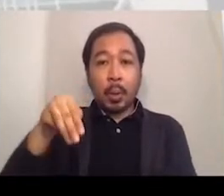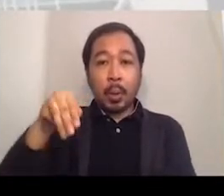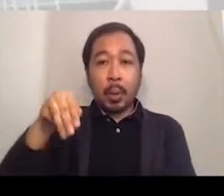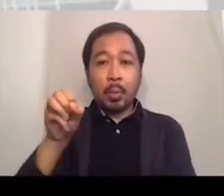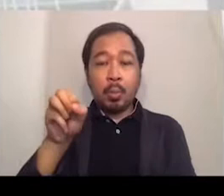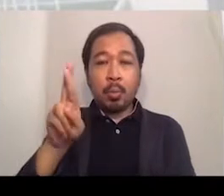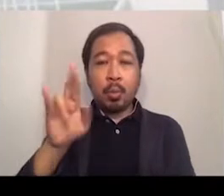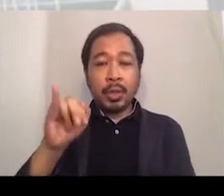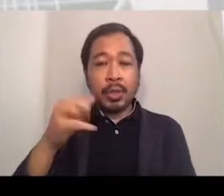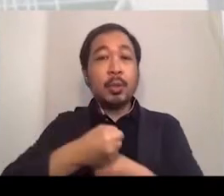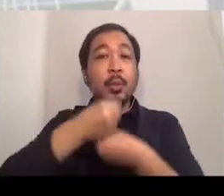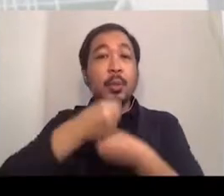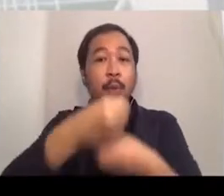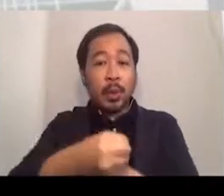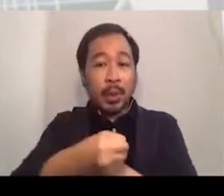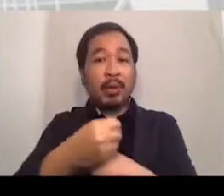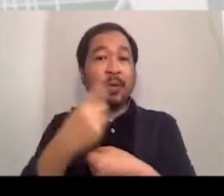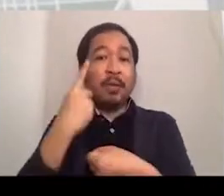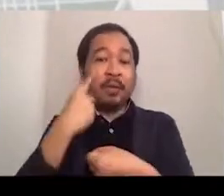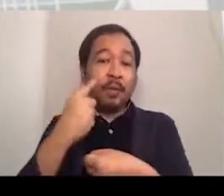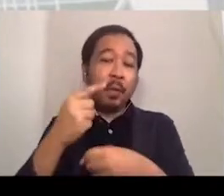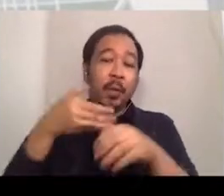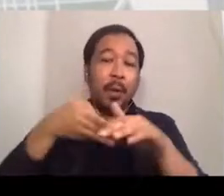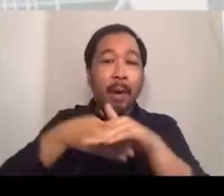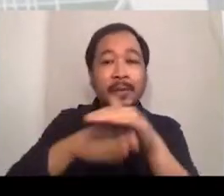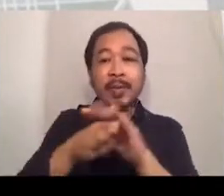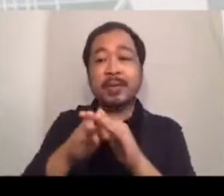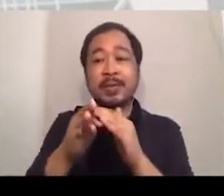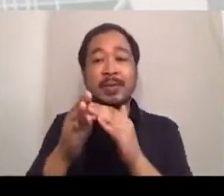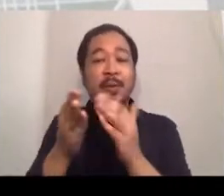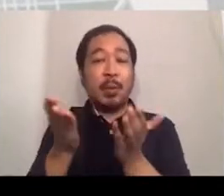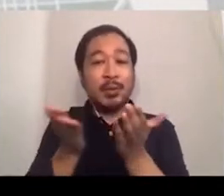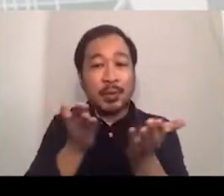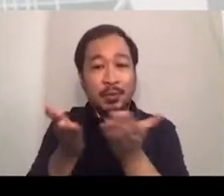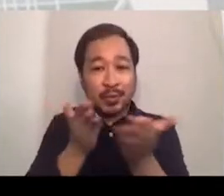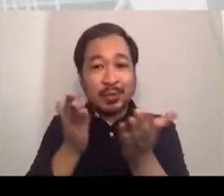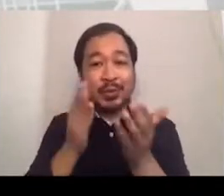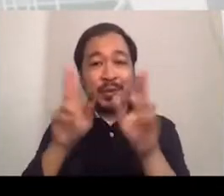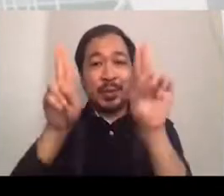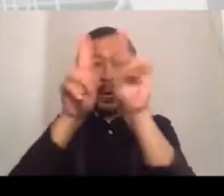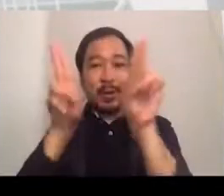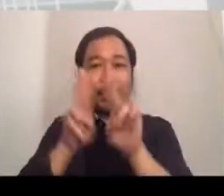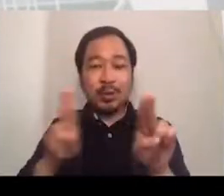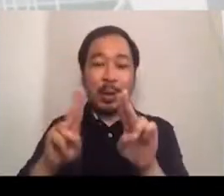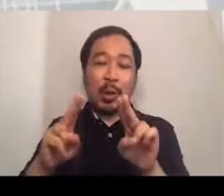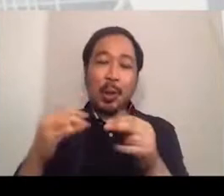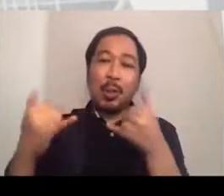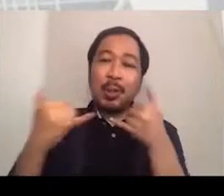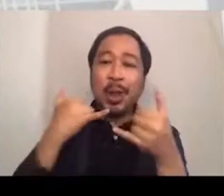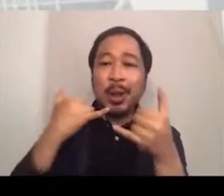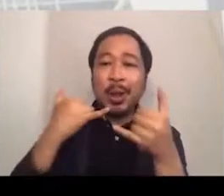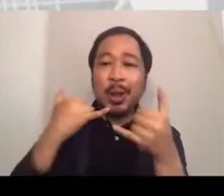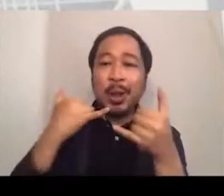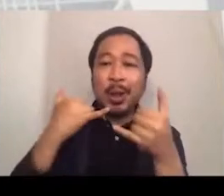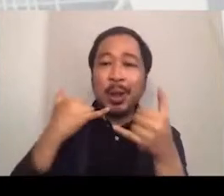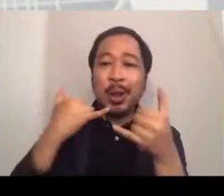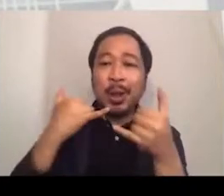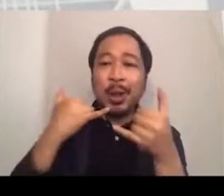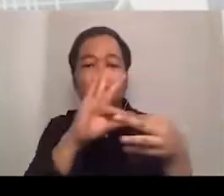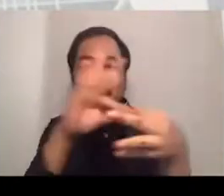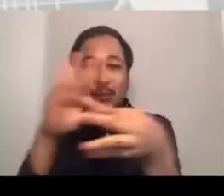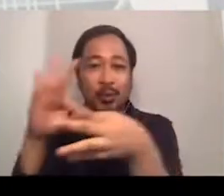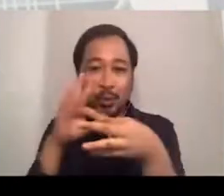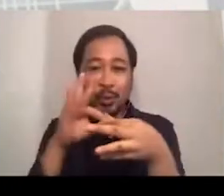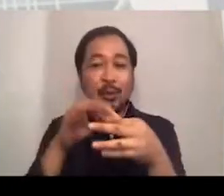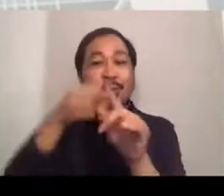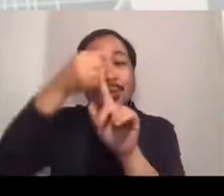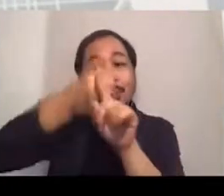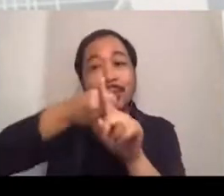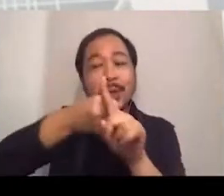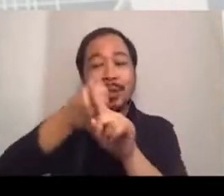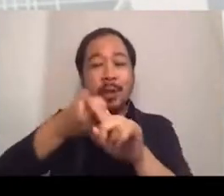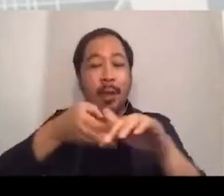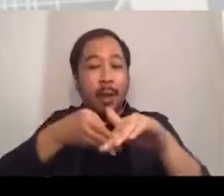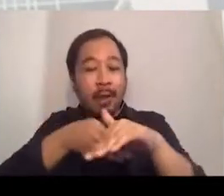He is also currently involved with standardization and promotion of accessibility-related ICT with international bodies such as WHO,